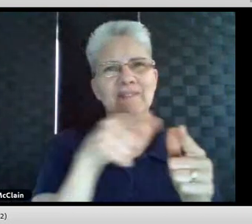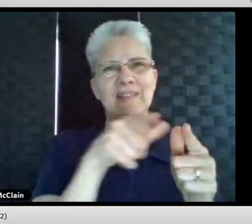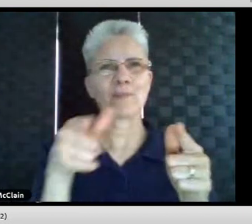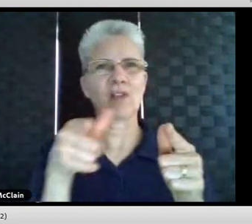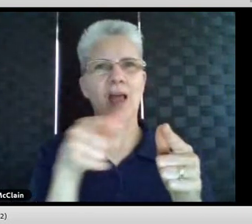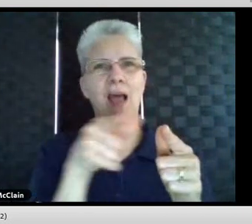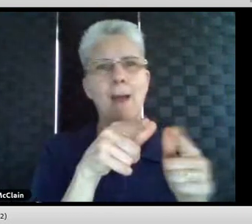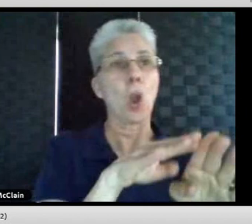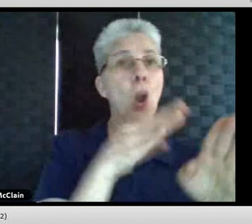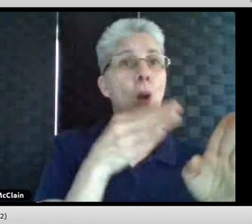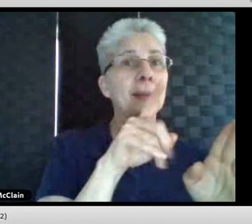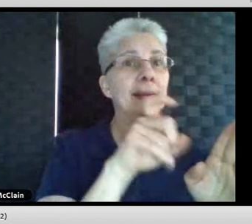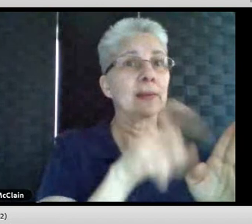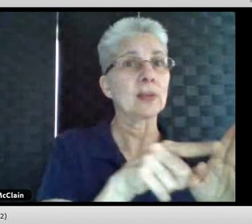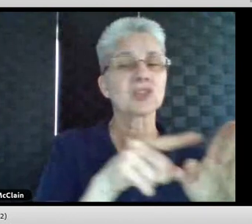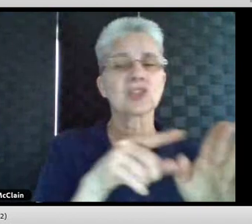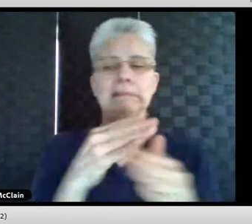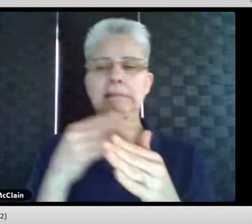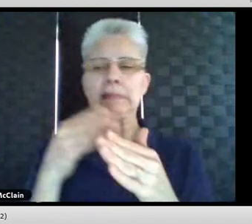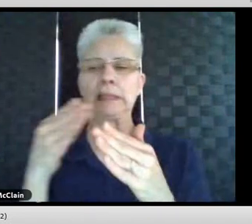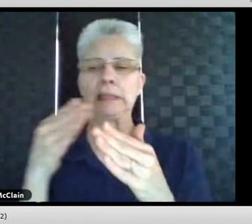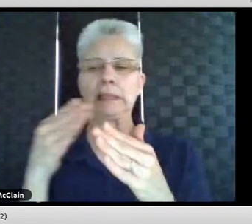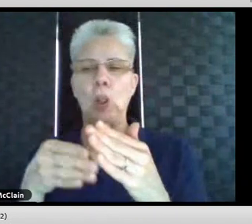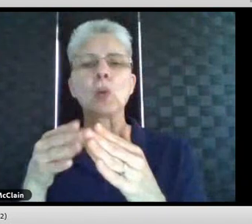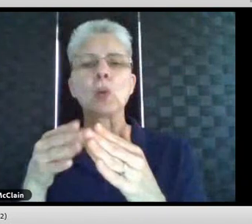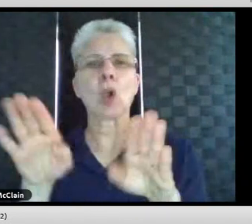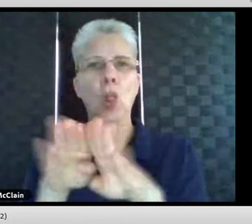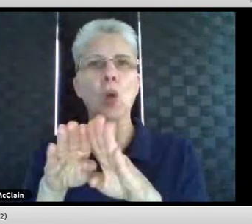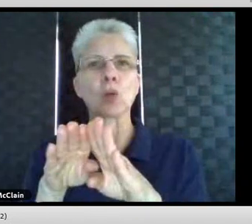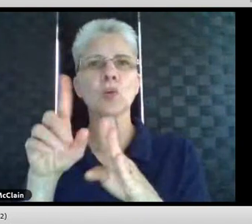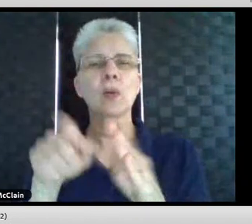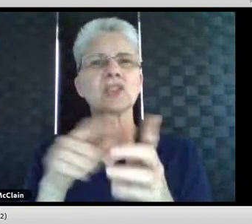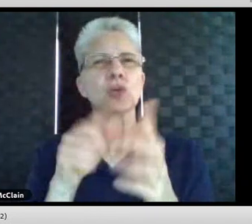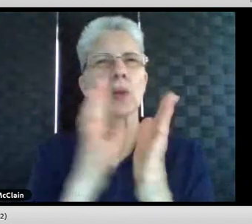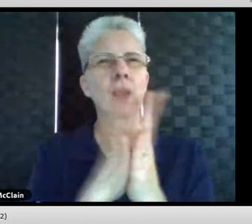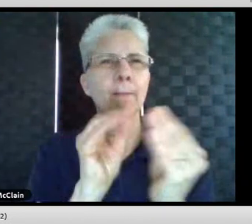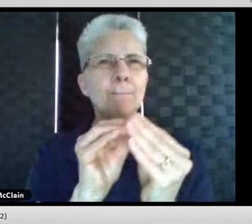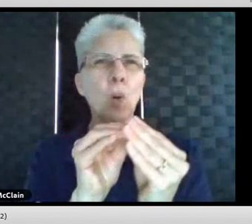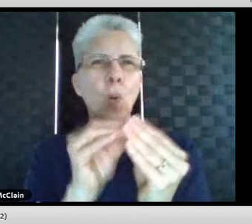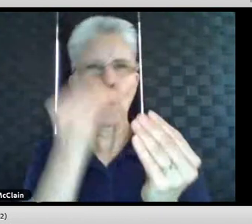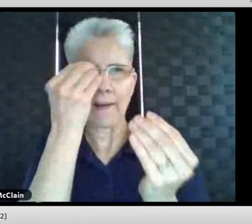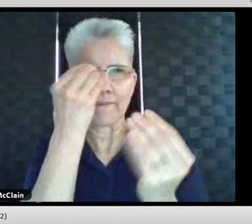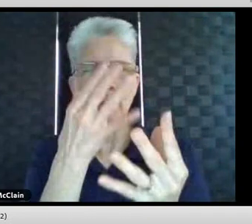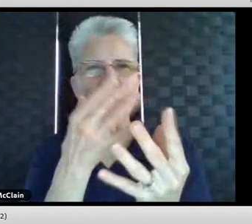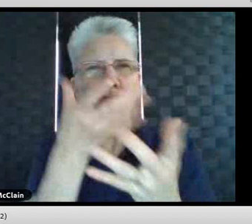back and forth in this stage, and you can ask people more information and kind of get to the heart of their question.